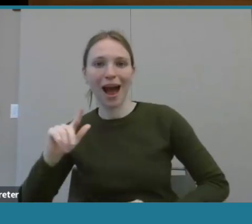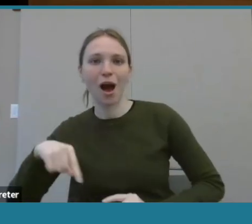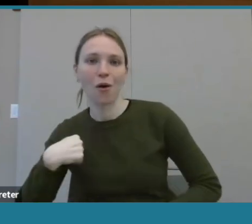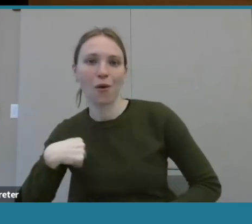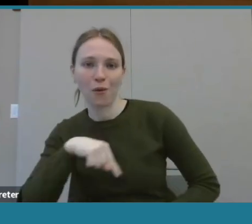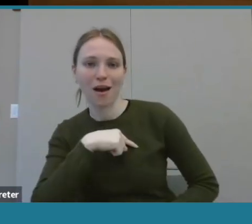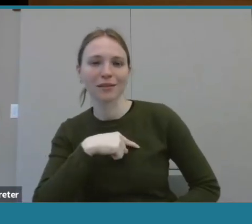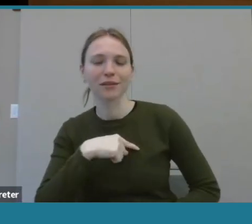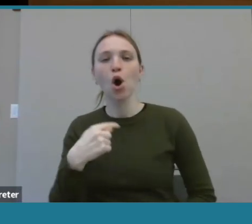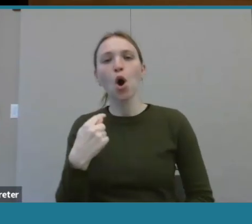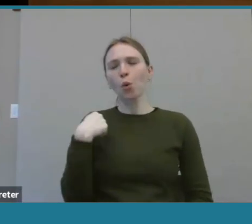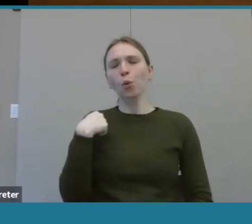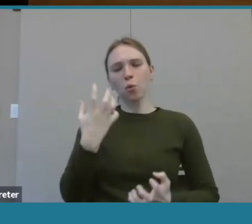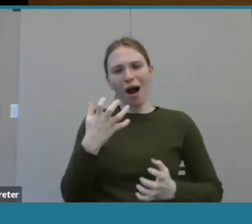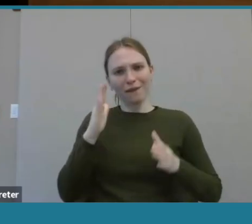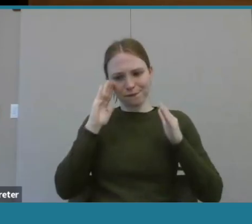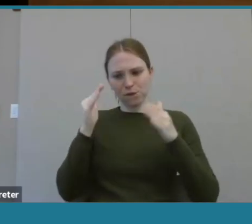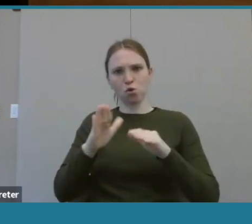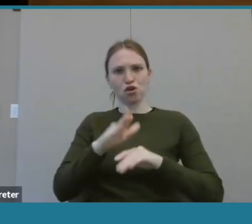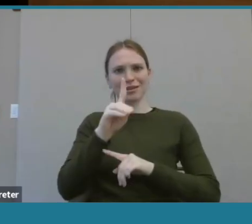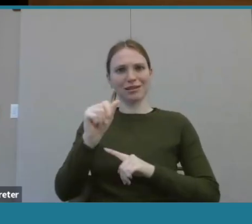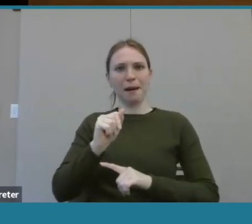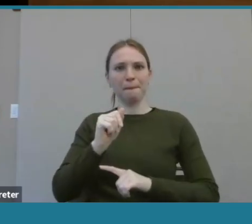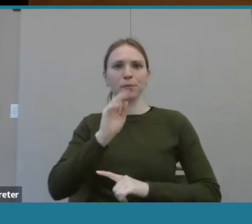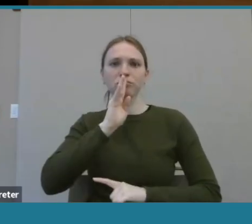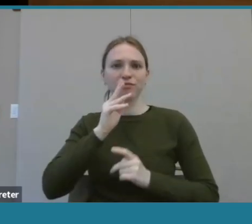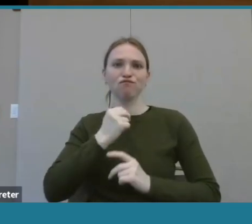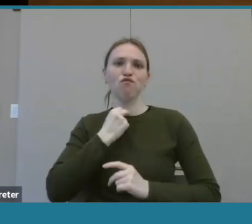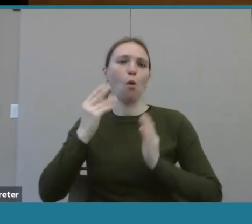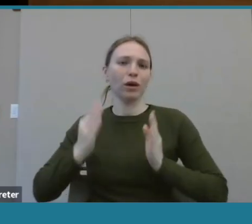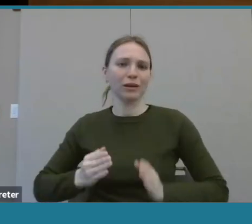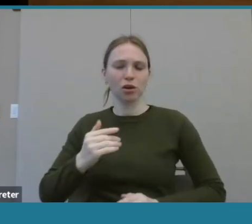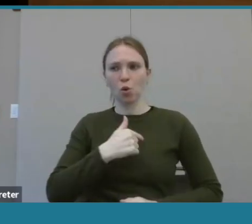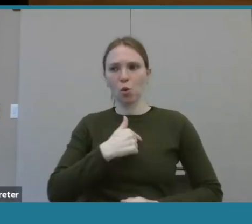have those lived experiences both from our zoo staff, our external